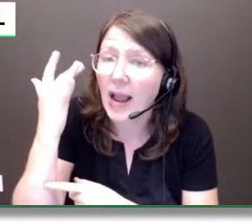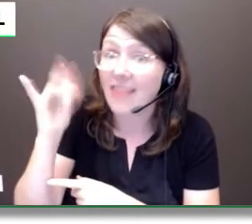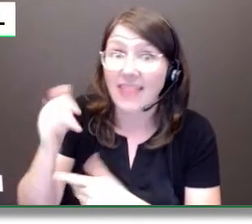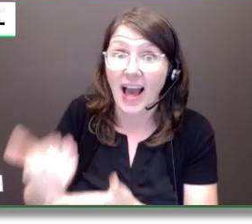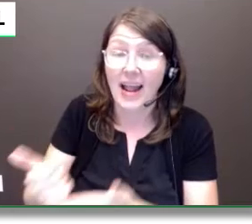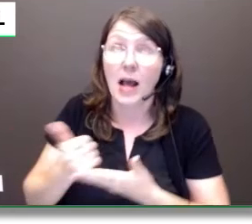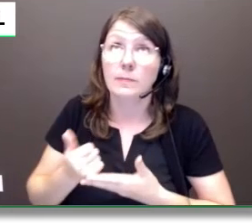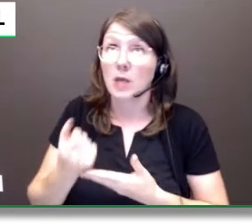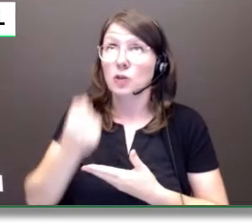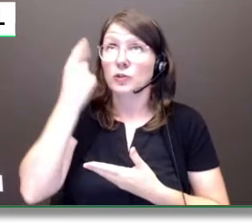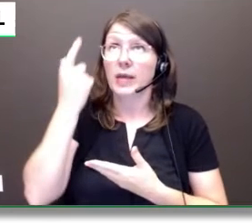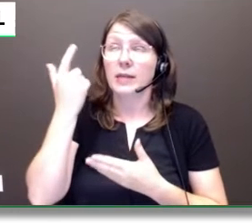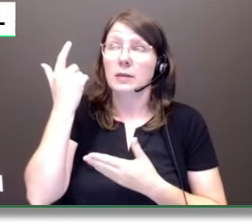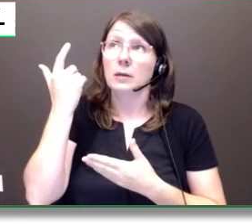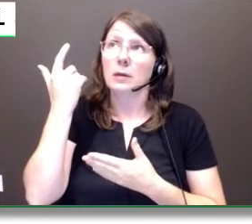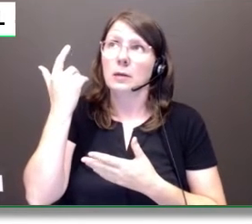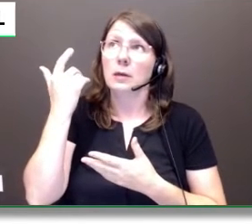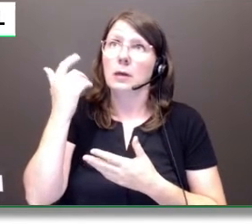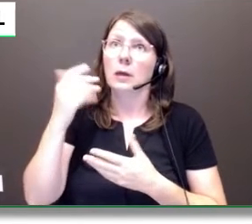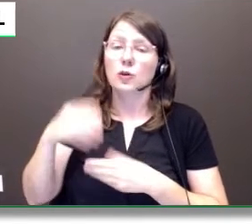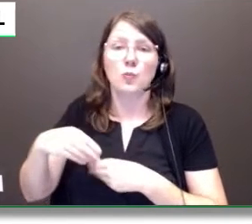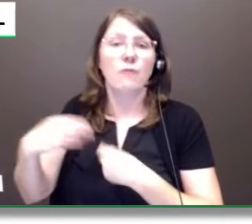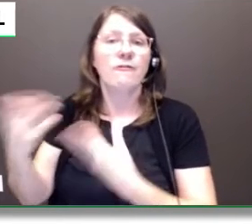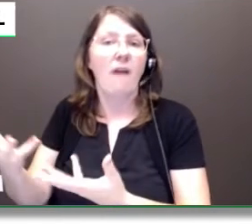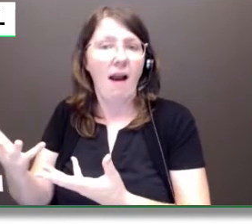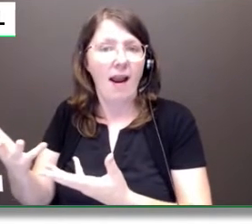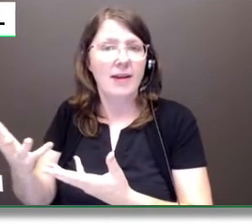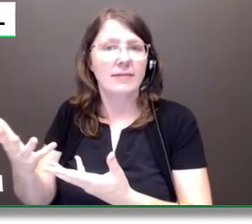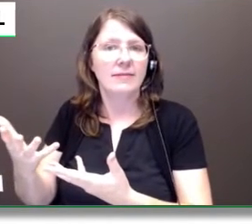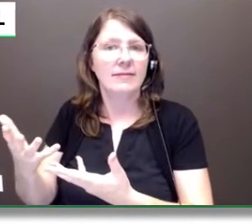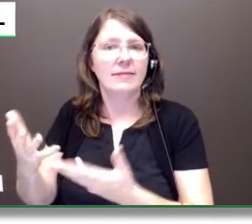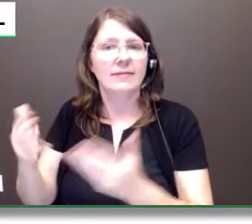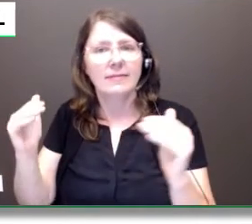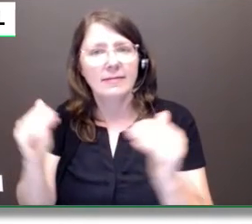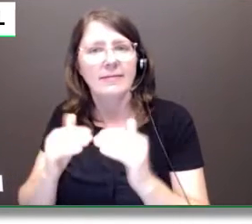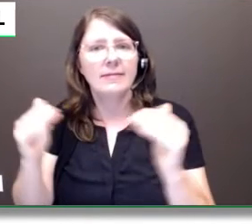have that connection and experience that and and especially now over the past two